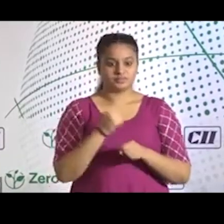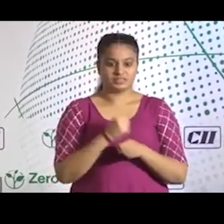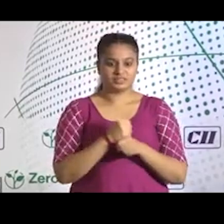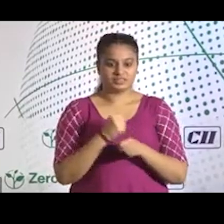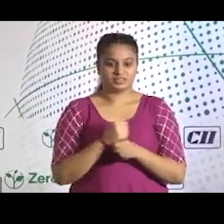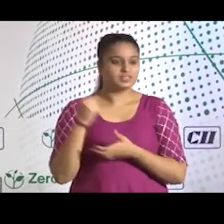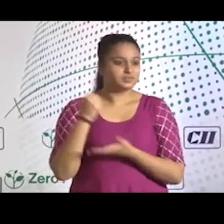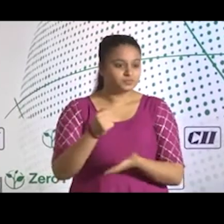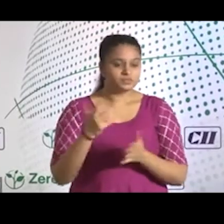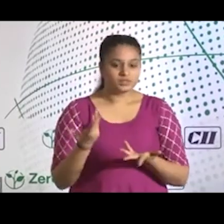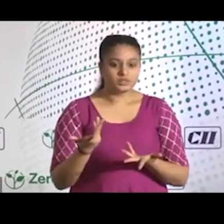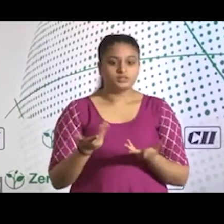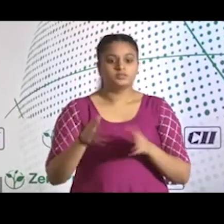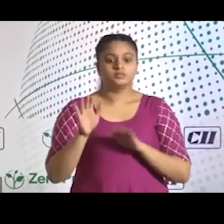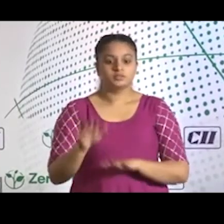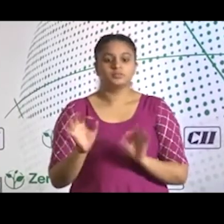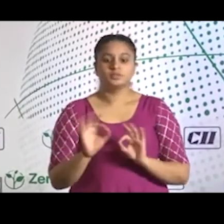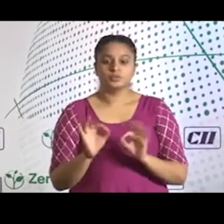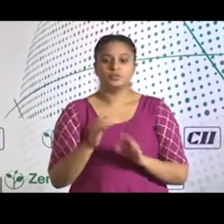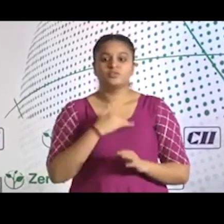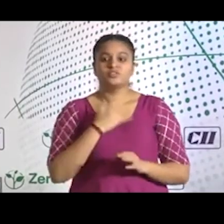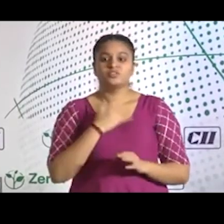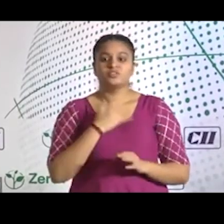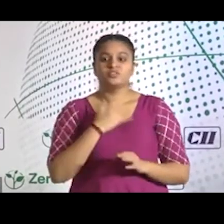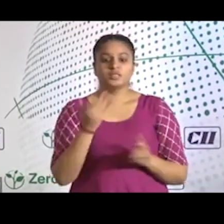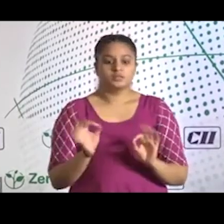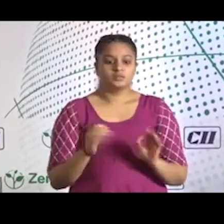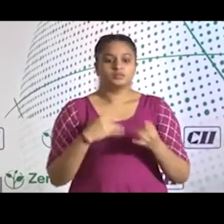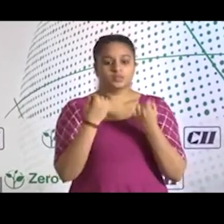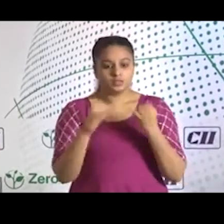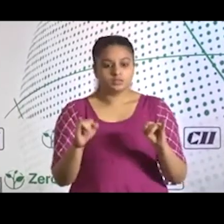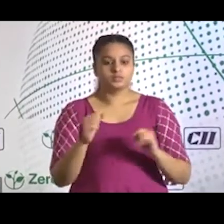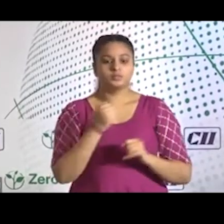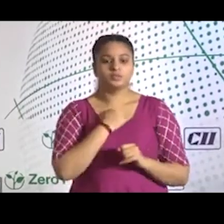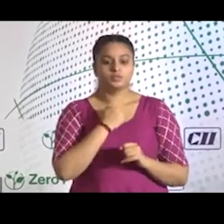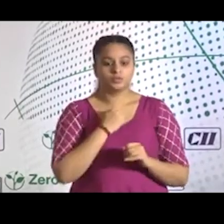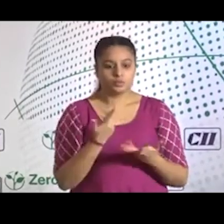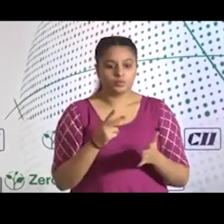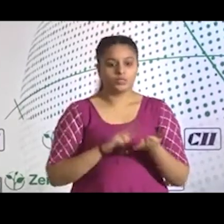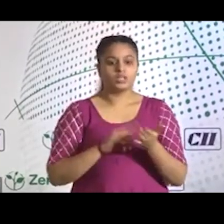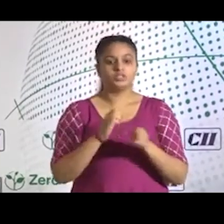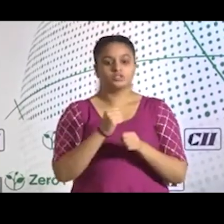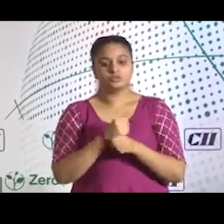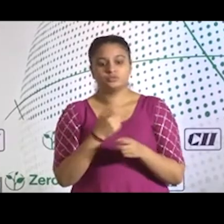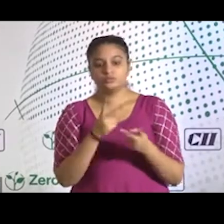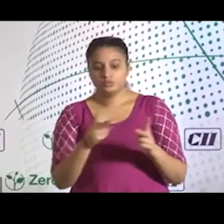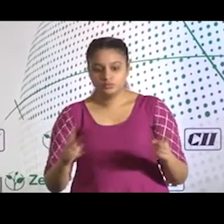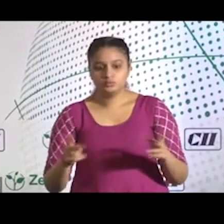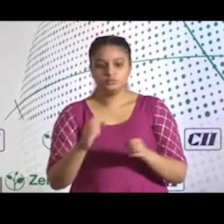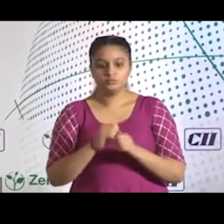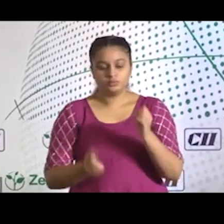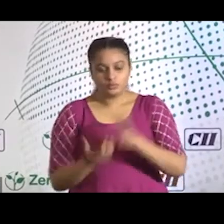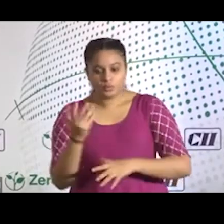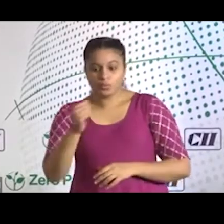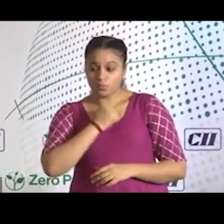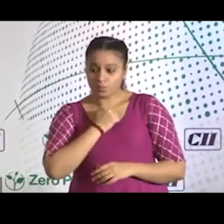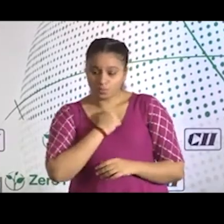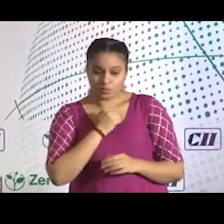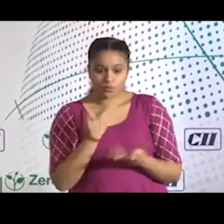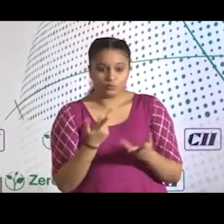What every person, every org wants is to be sustainable, to be able to run their own destiny.